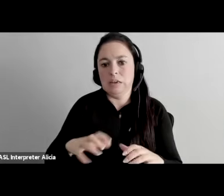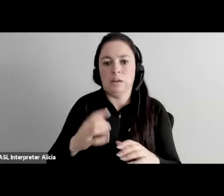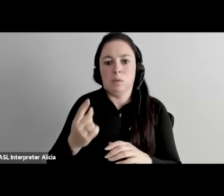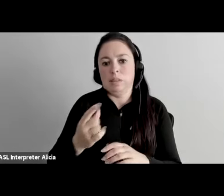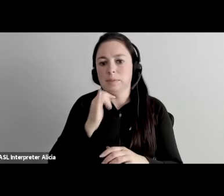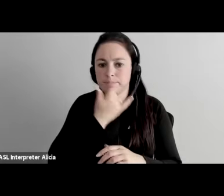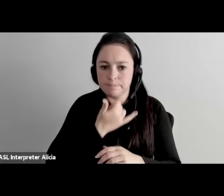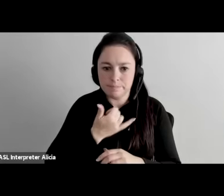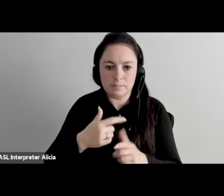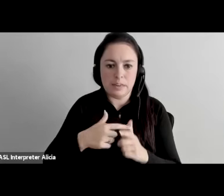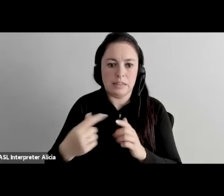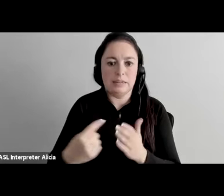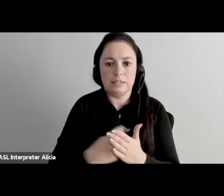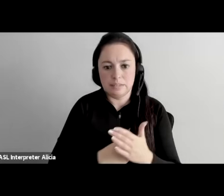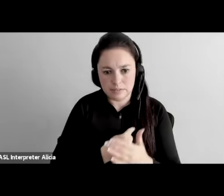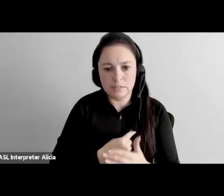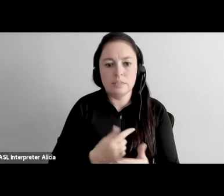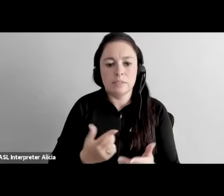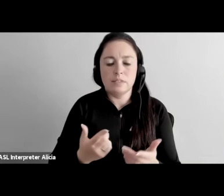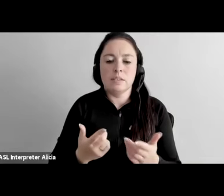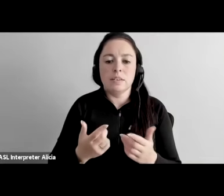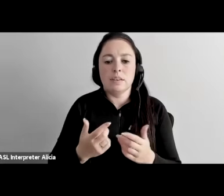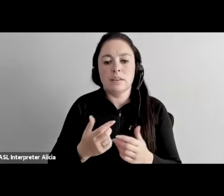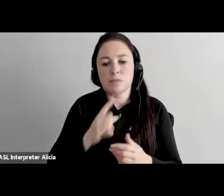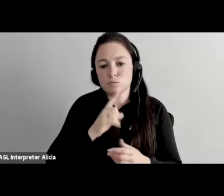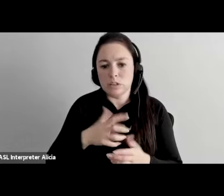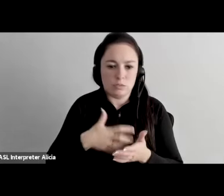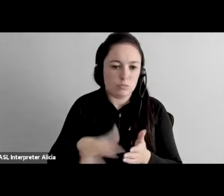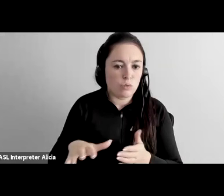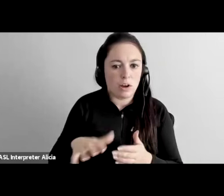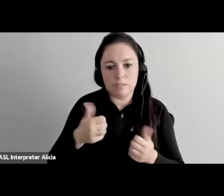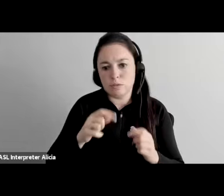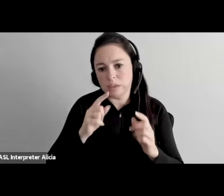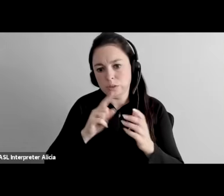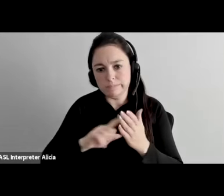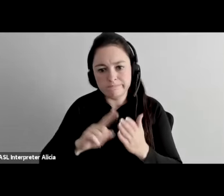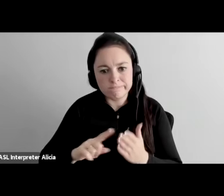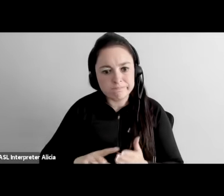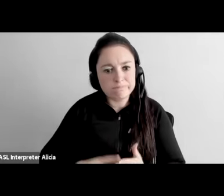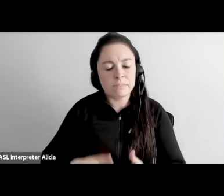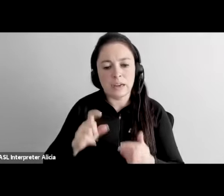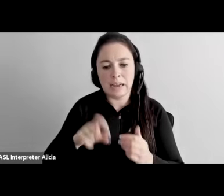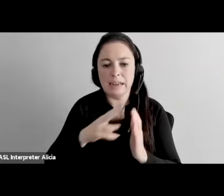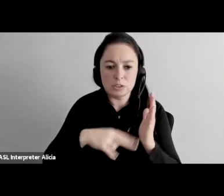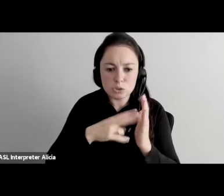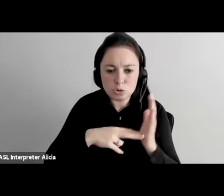of time to research one way i processed information was by reading and rereading so i quite